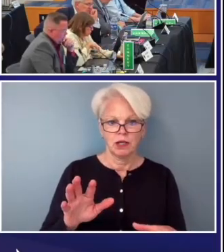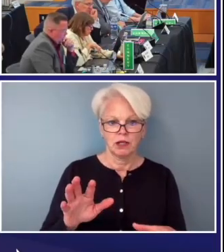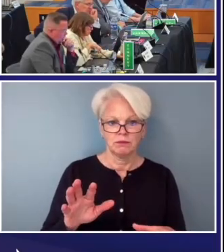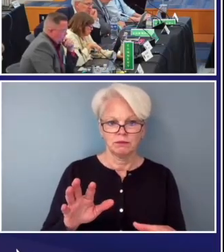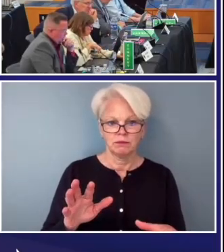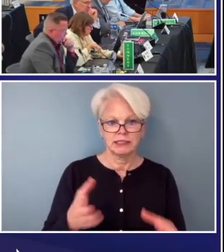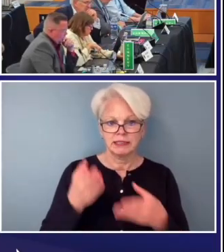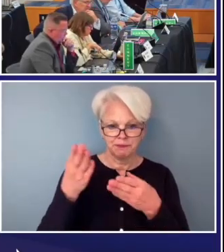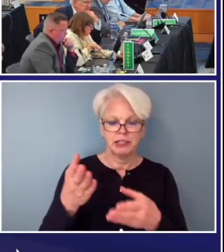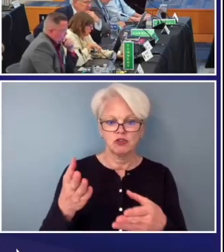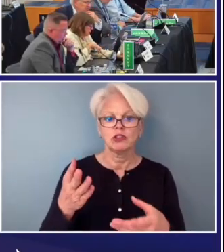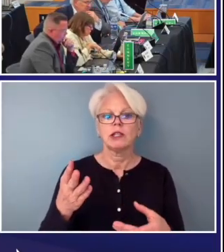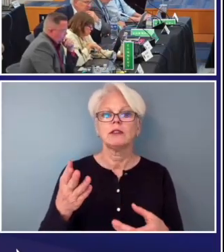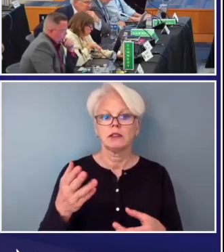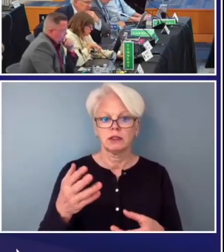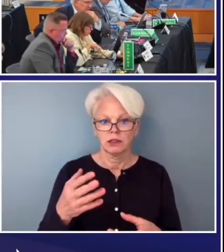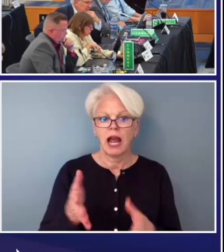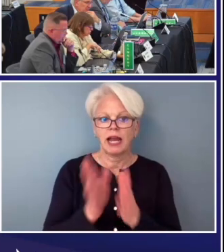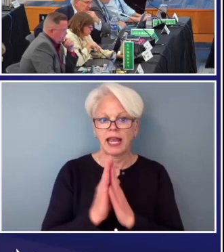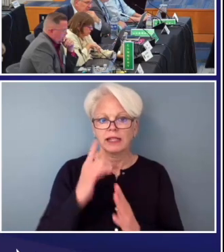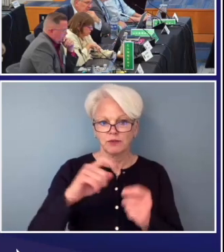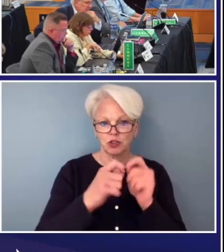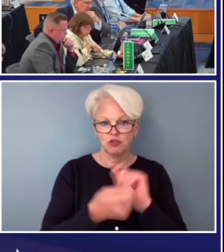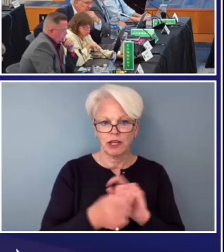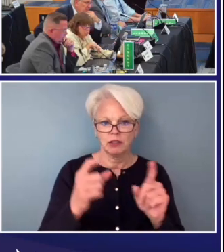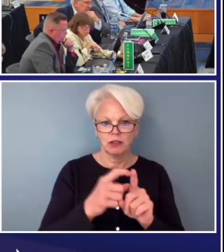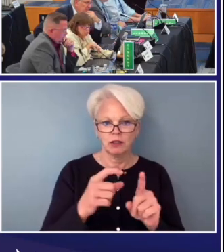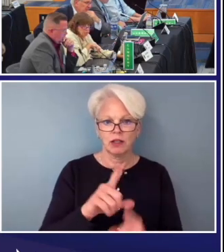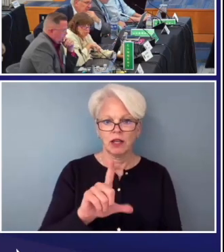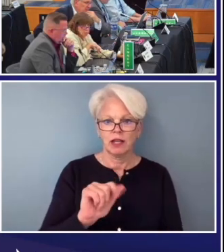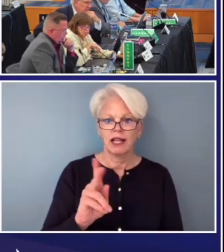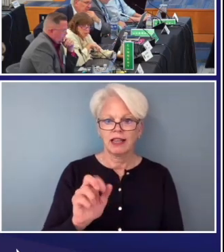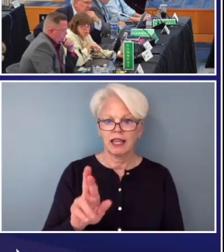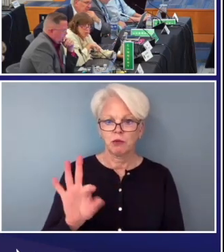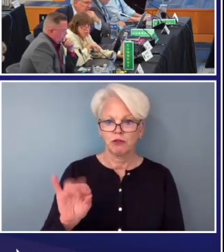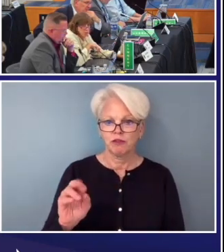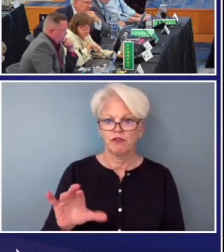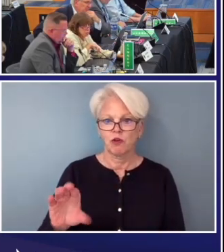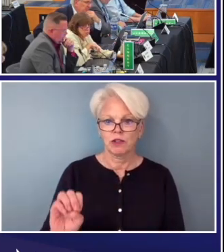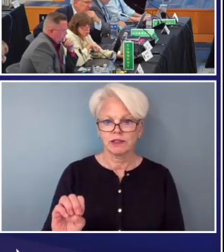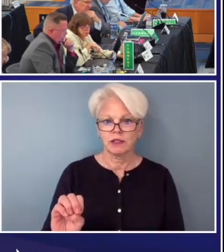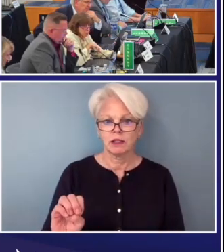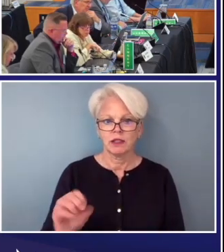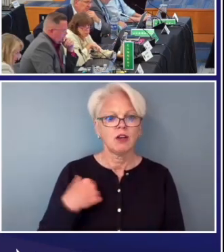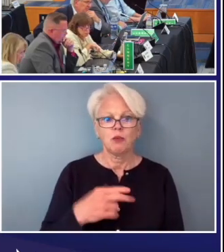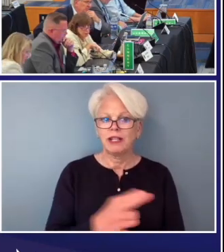Uh, asked for a change in the term labor force. We don't talk, use the term labor force that.